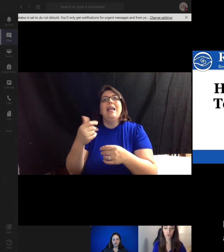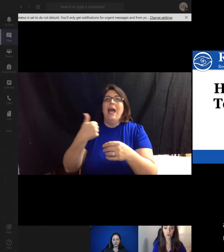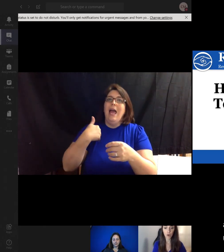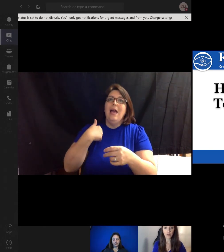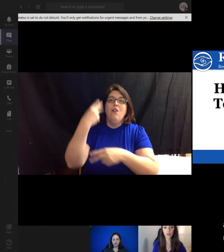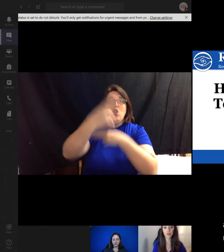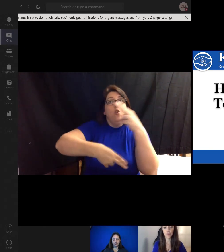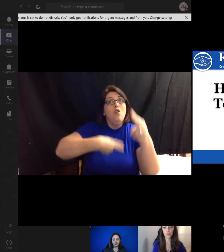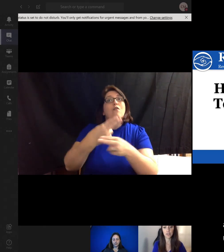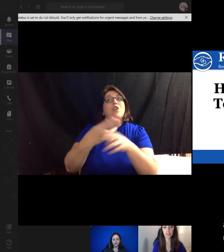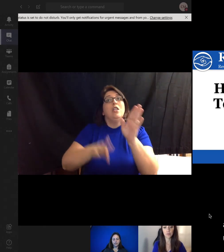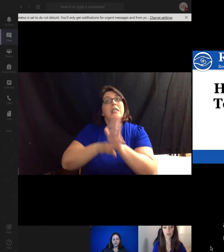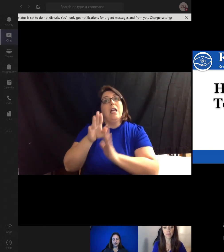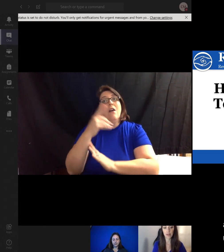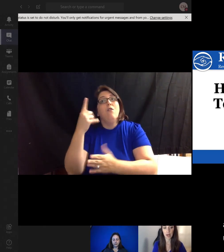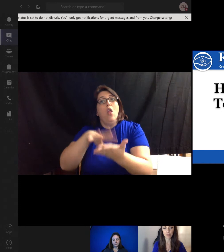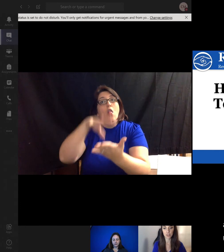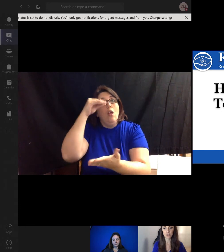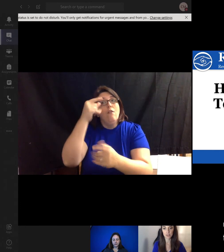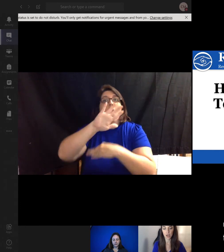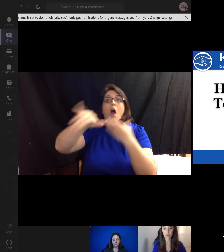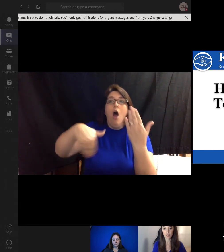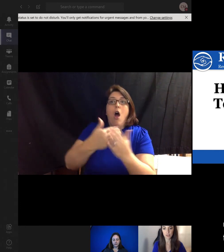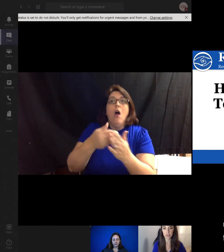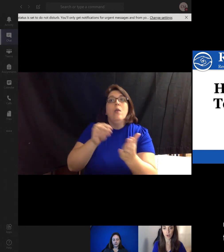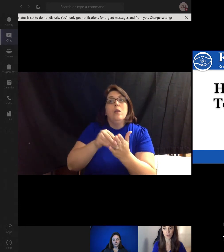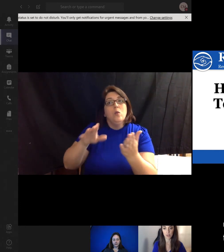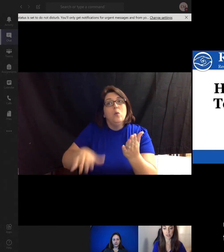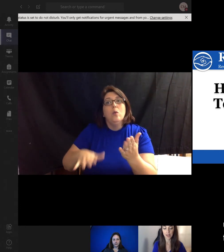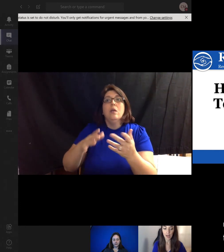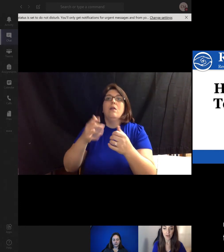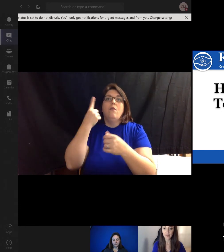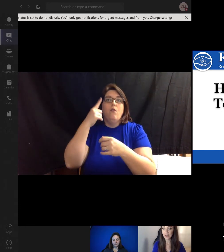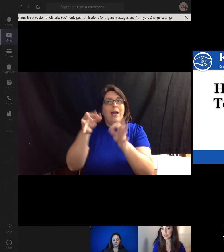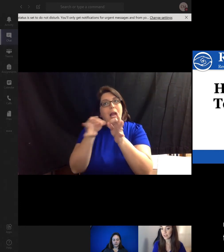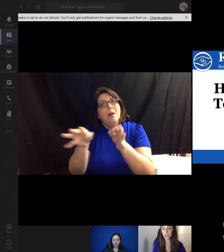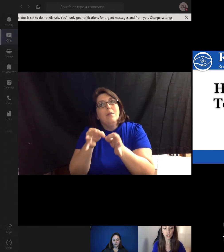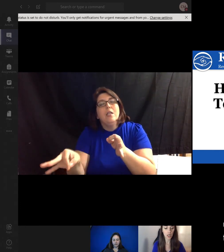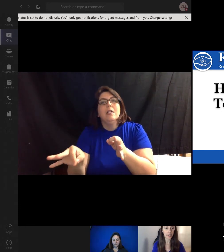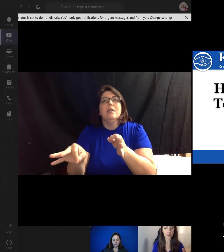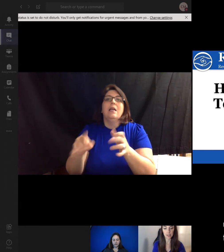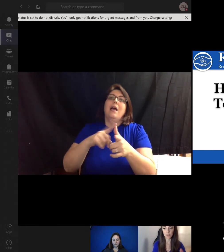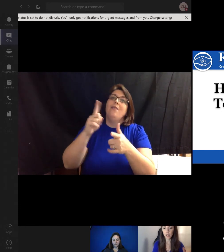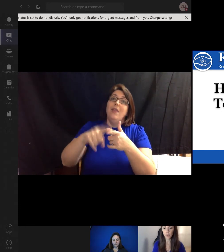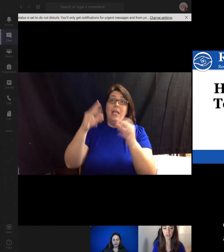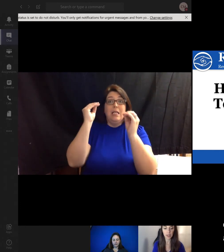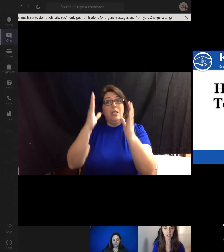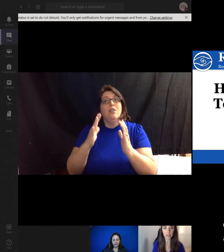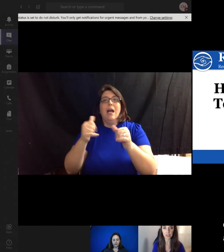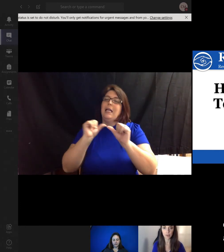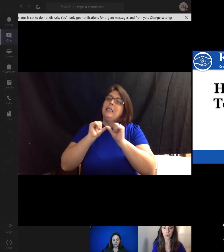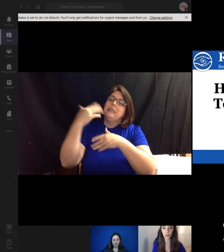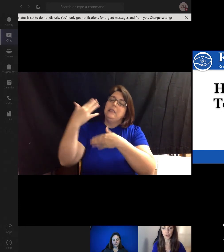for all the other students with my captions options open. And, then as the teacher I can keep going and I can keep going through my